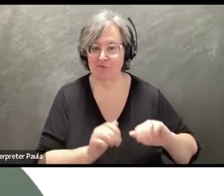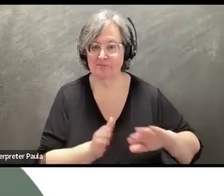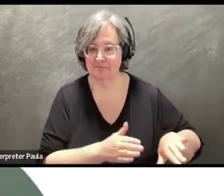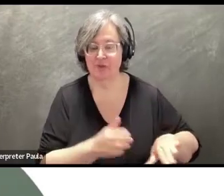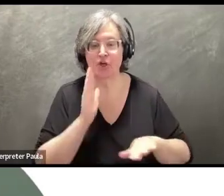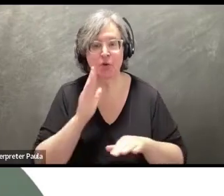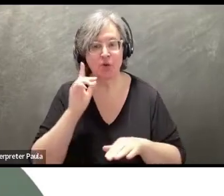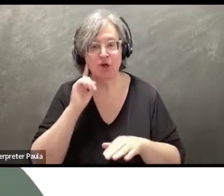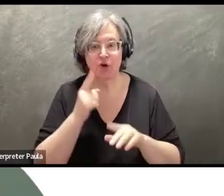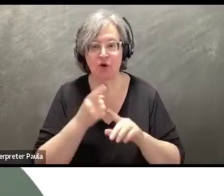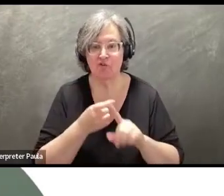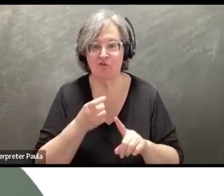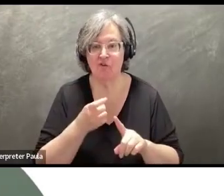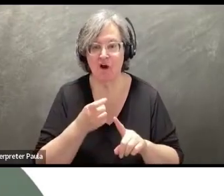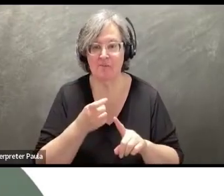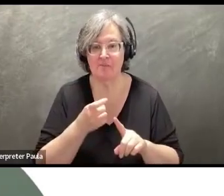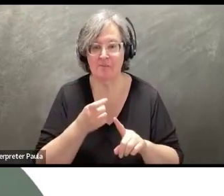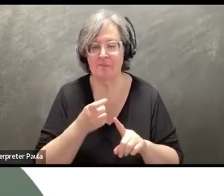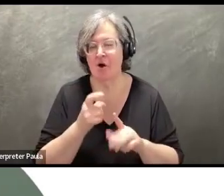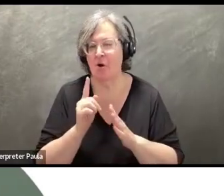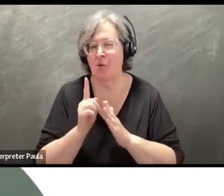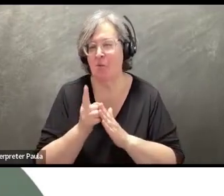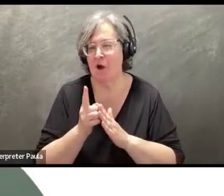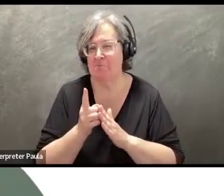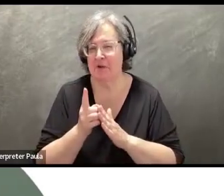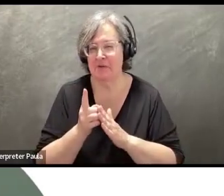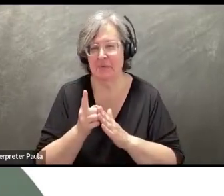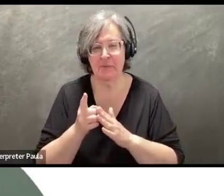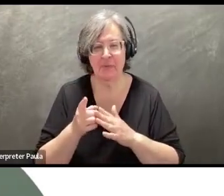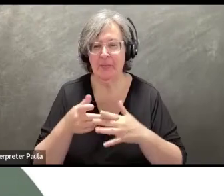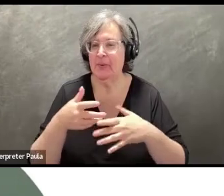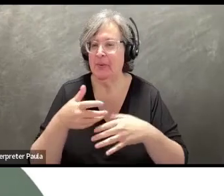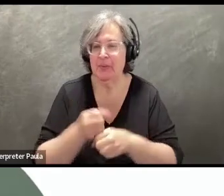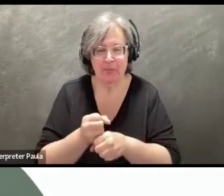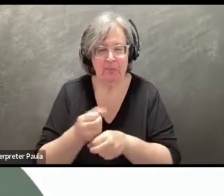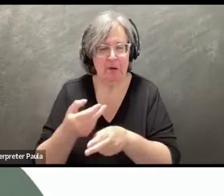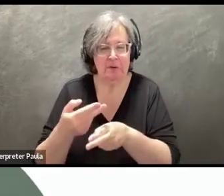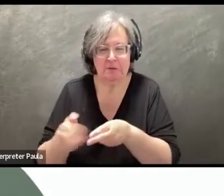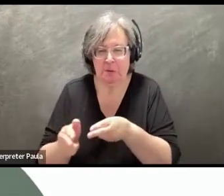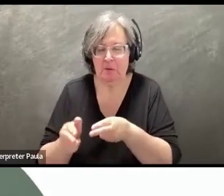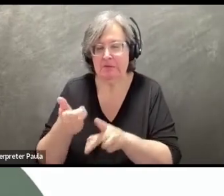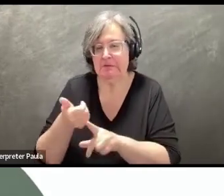them just a one minute self introduction. If you find that